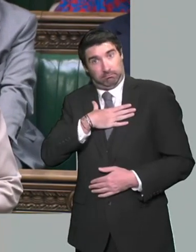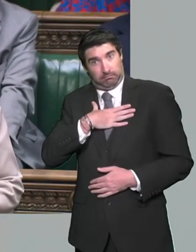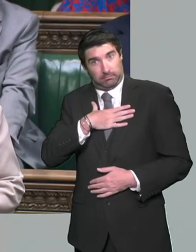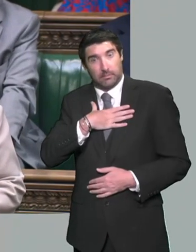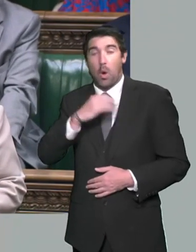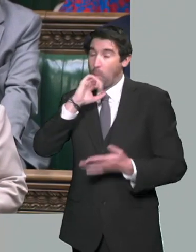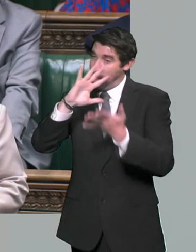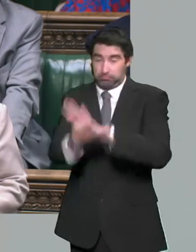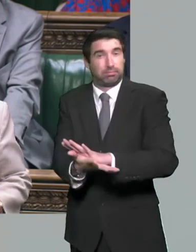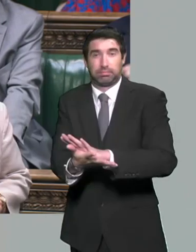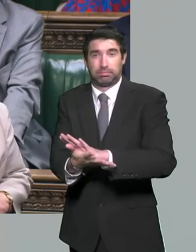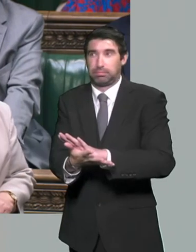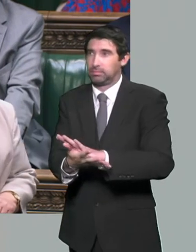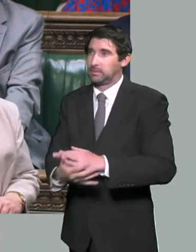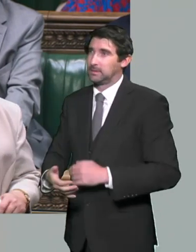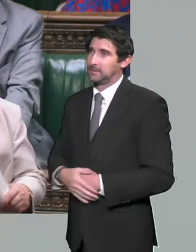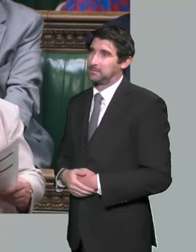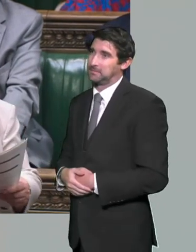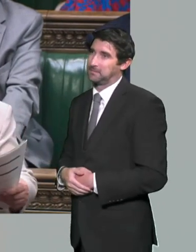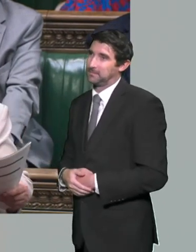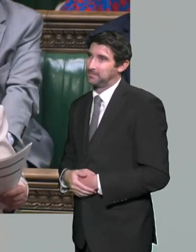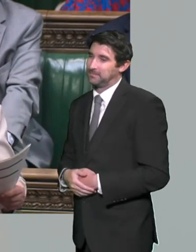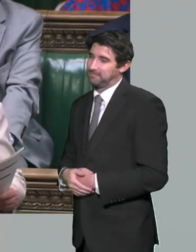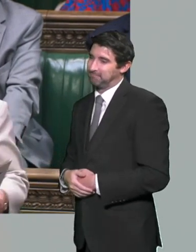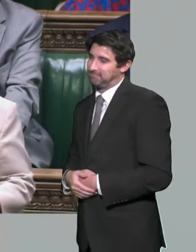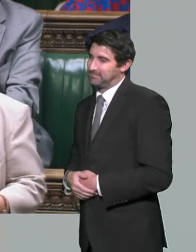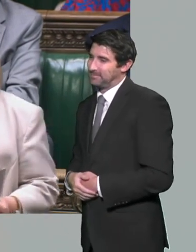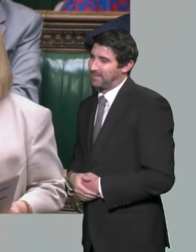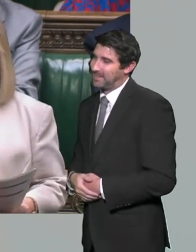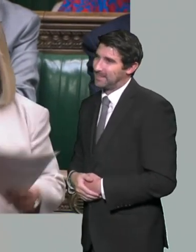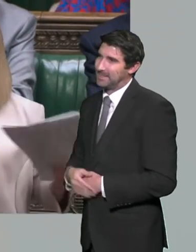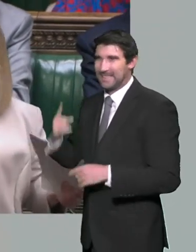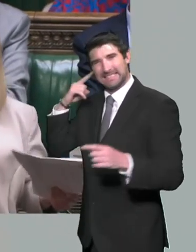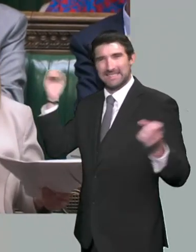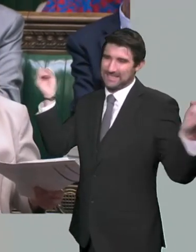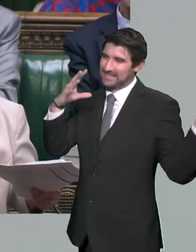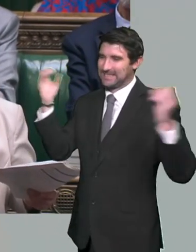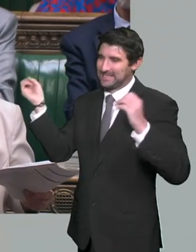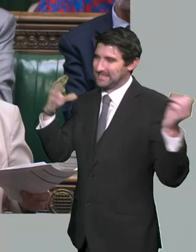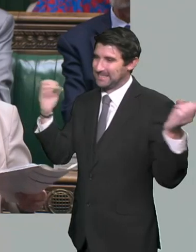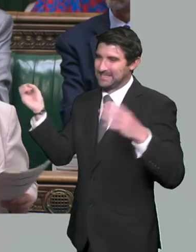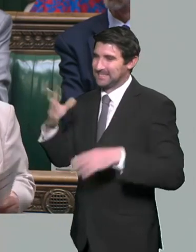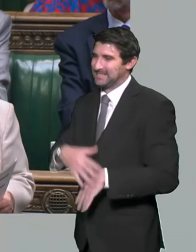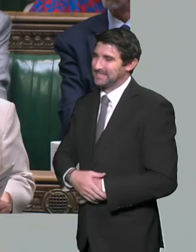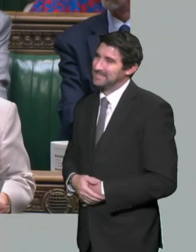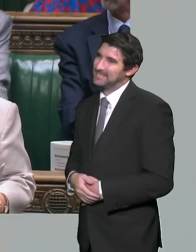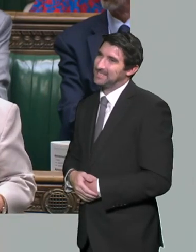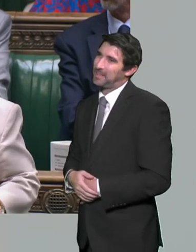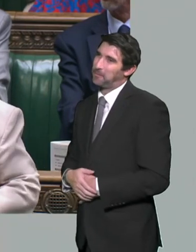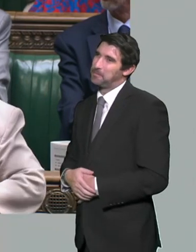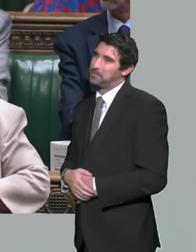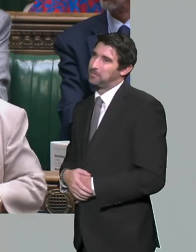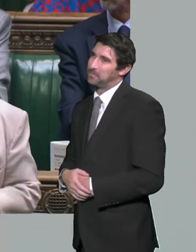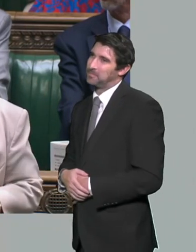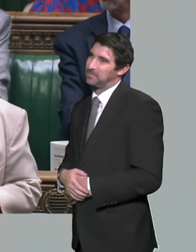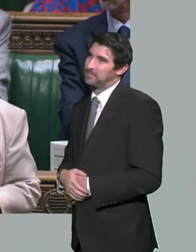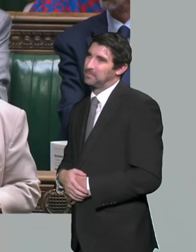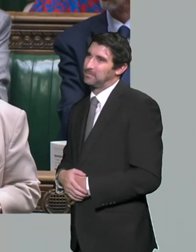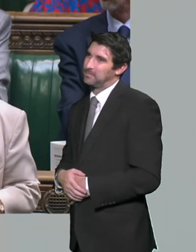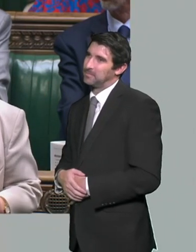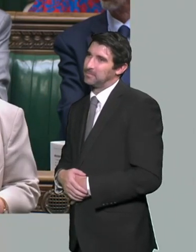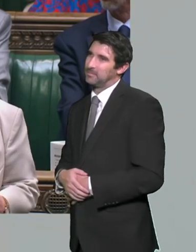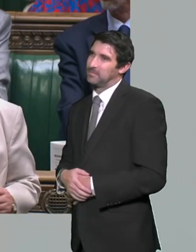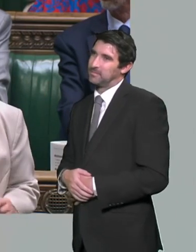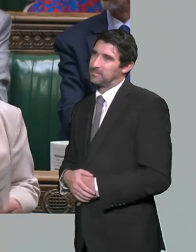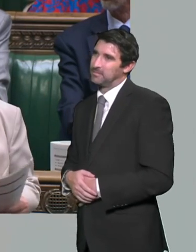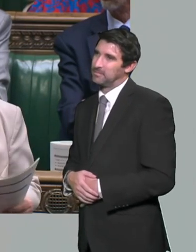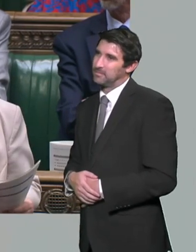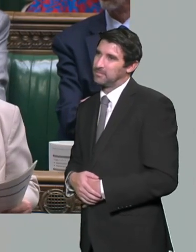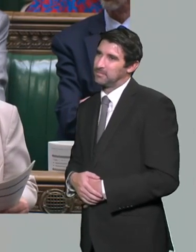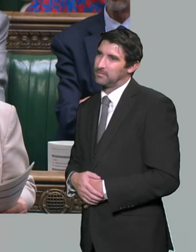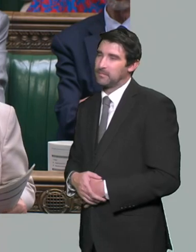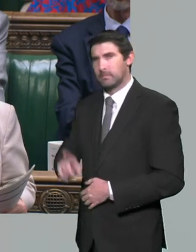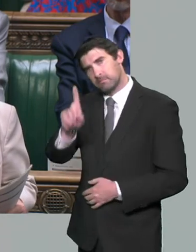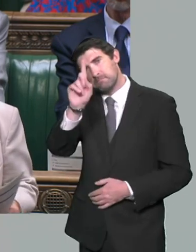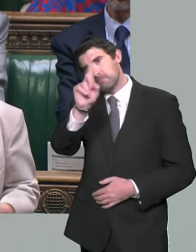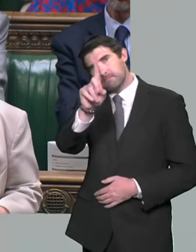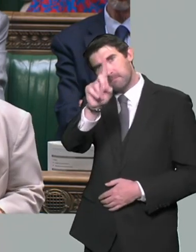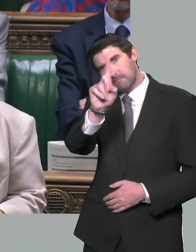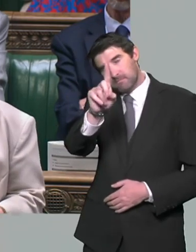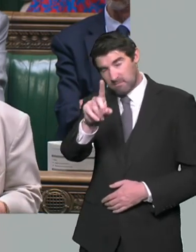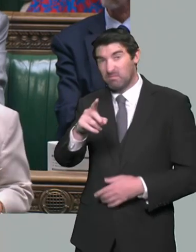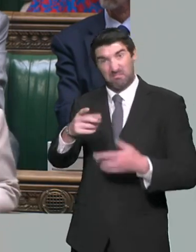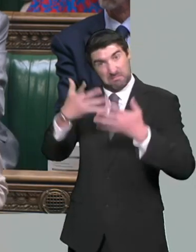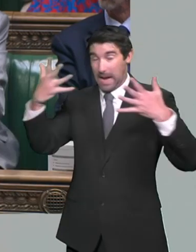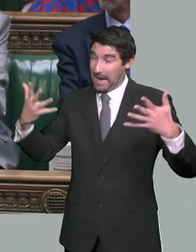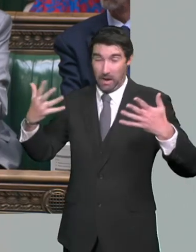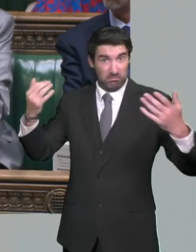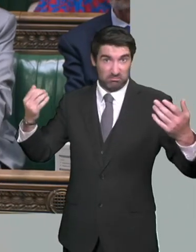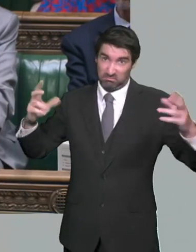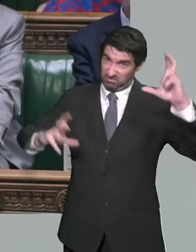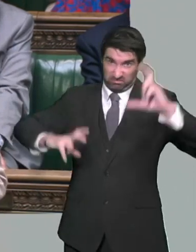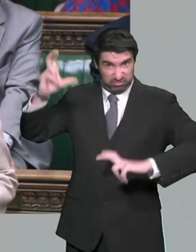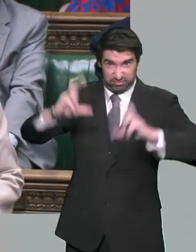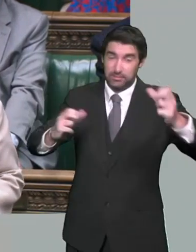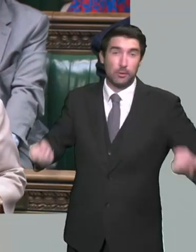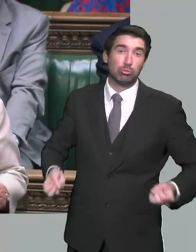But on the eve of the biggest rail dispute in a generation, it has emerged that Ministers